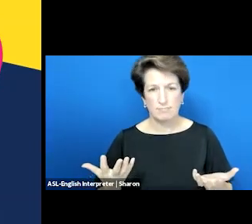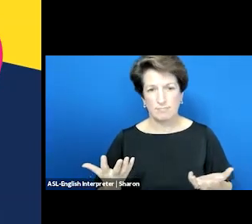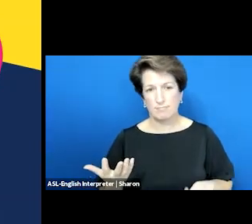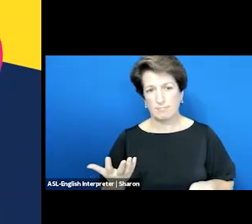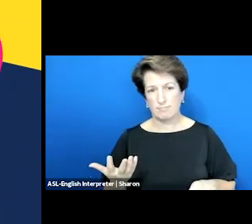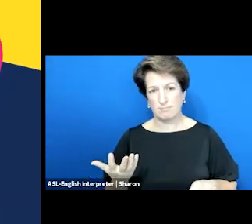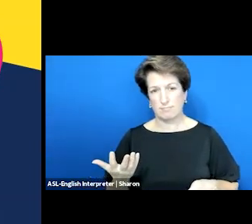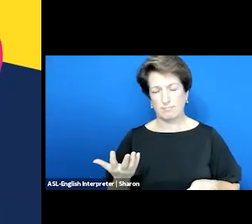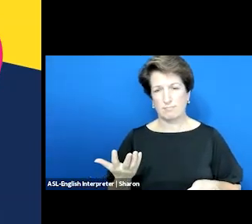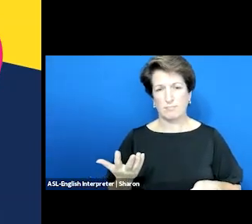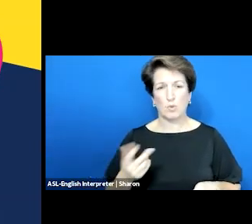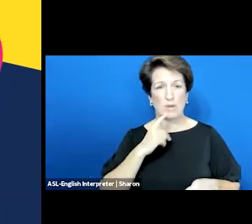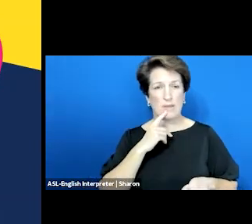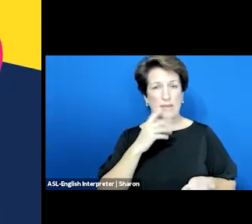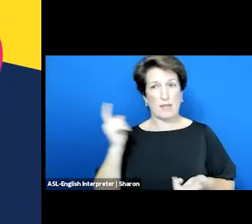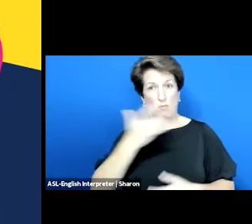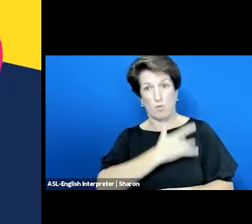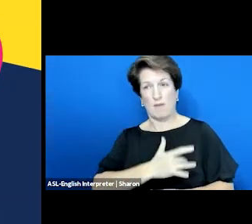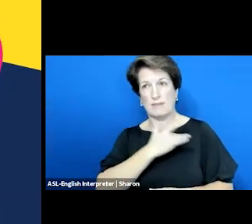that we have seen are a lot more difficult to treat, and a lot more difficult to manage.